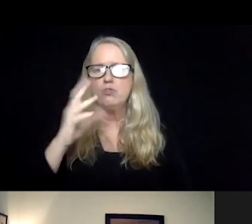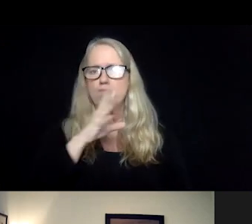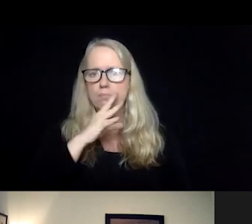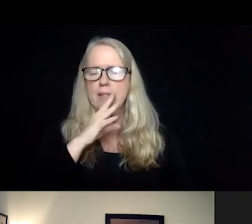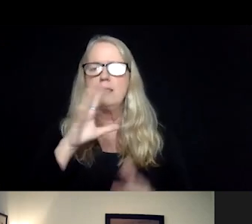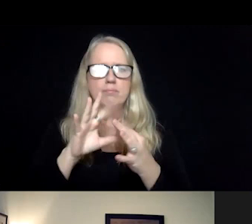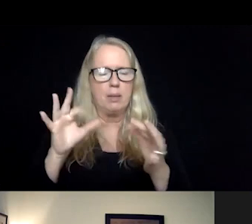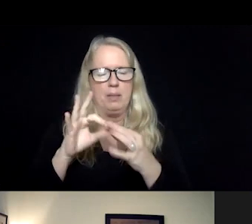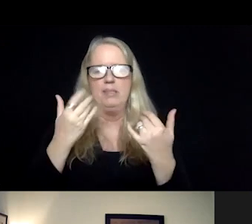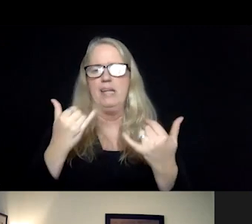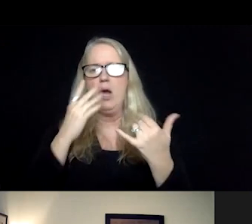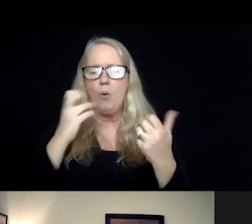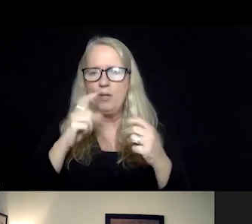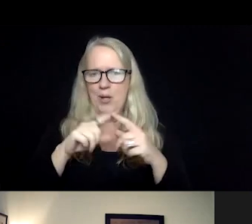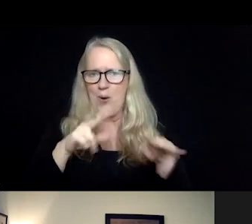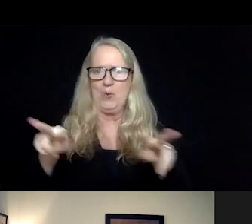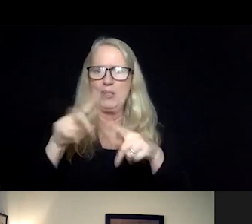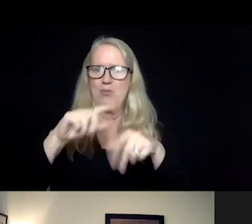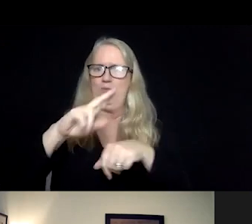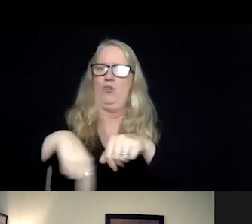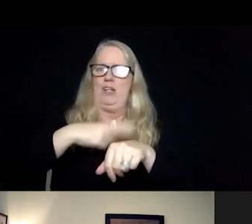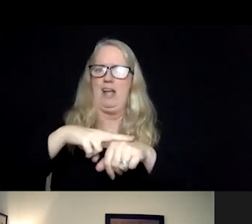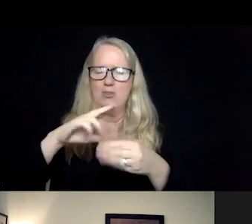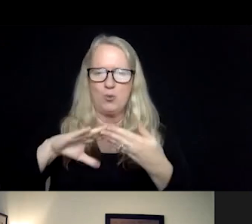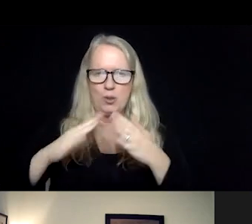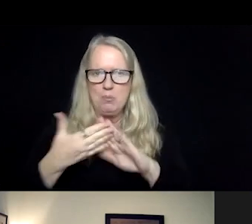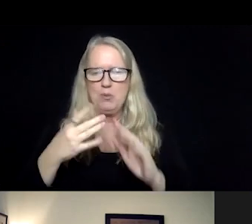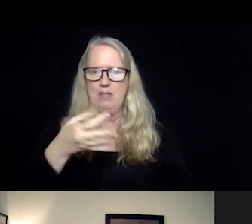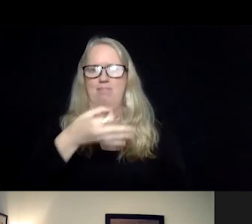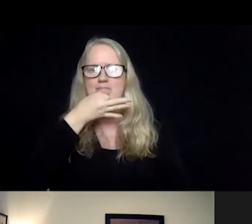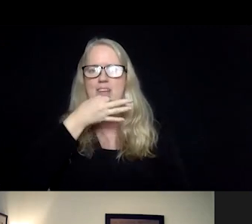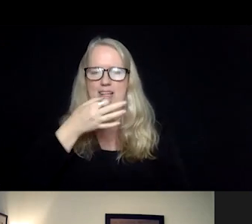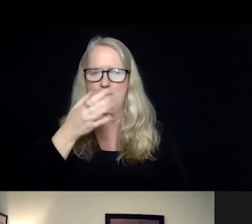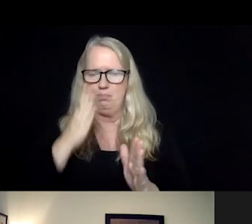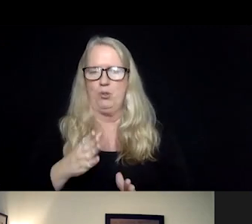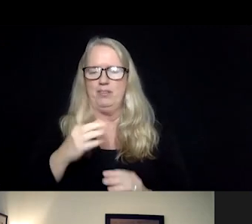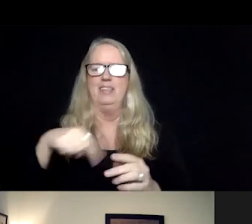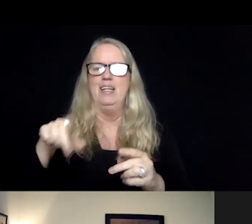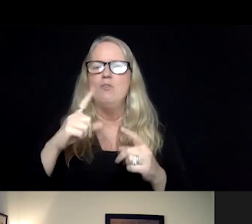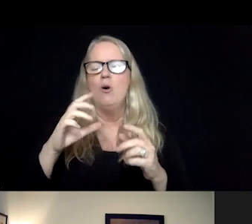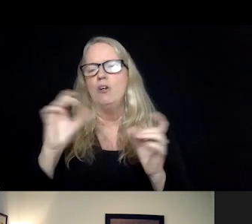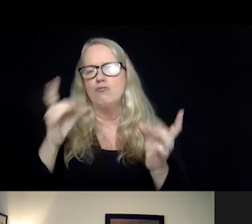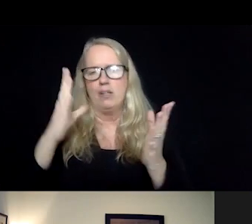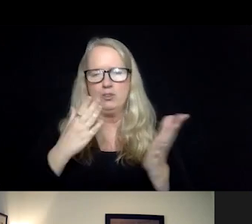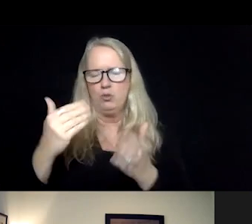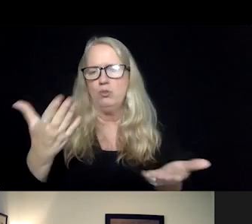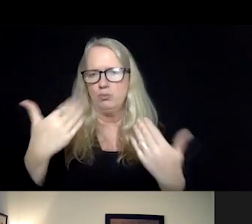BUT WE ARE LOOKING FOR YOU TO SHARE YOUR IDEAS ON WHO WOULD BE